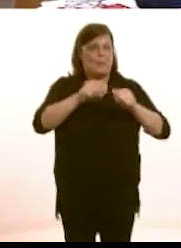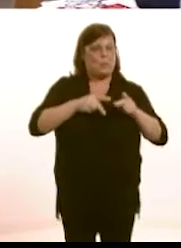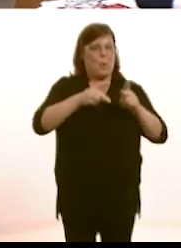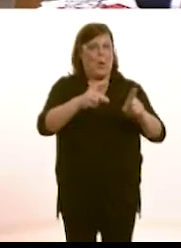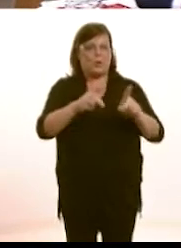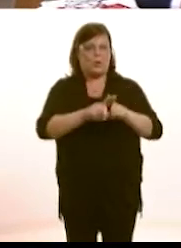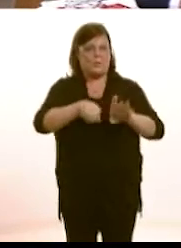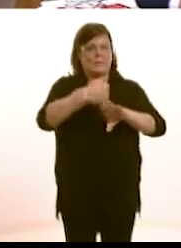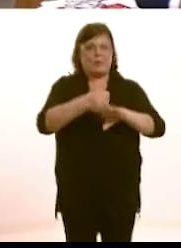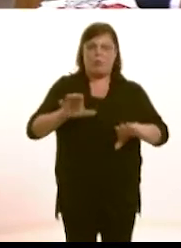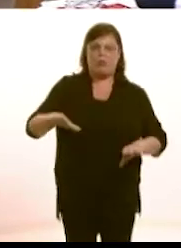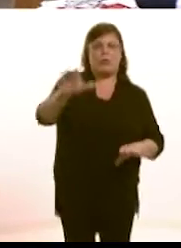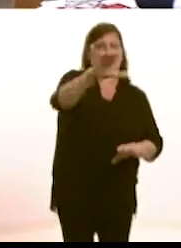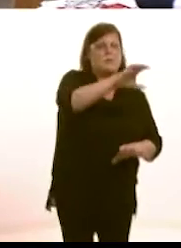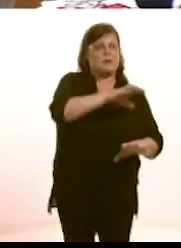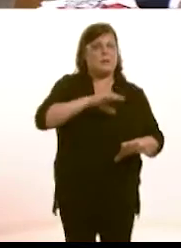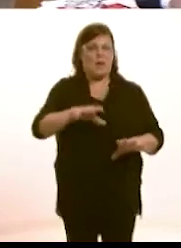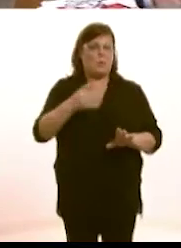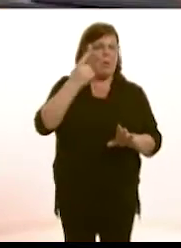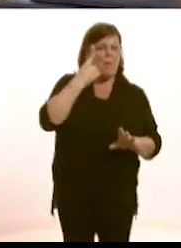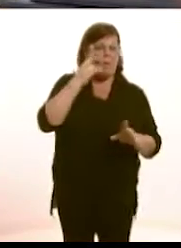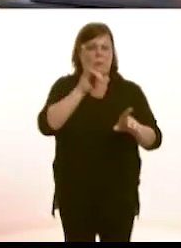Wales where that is the most effective way of doing so.